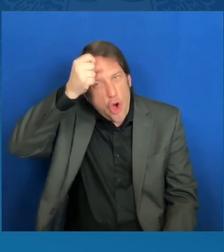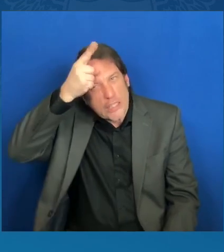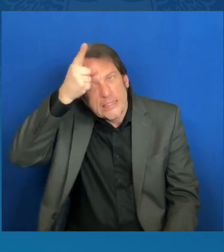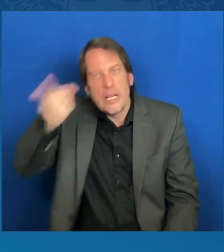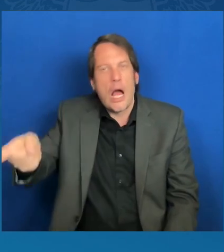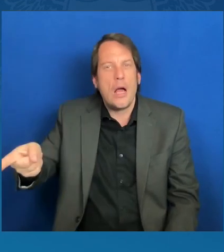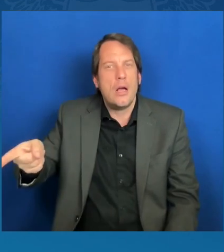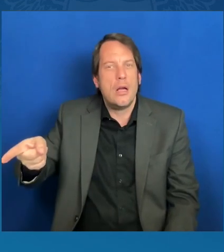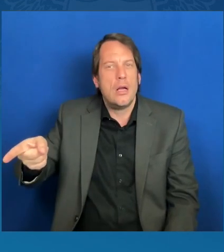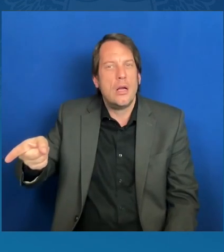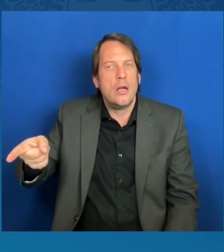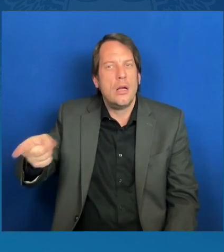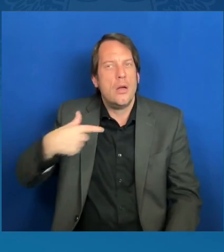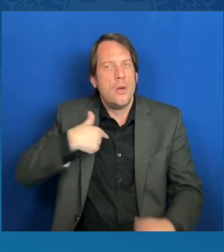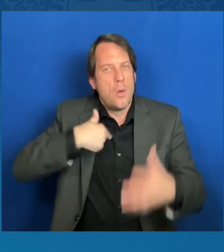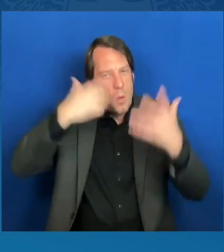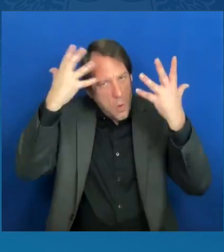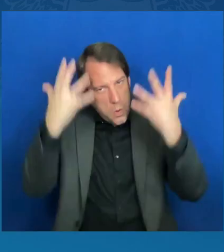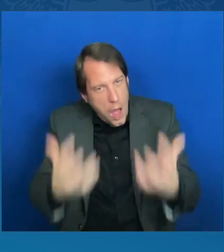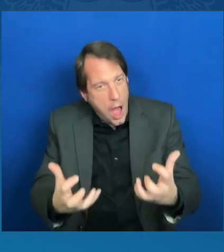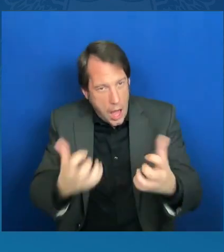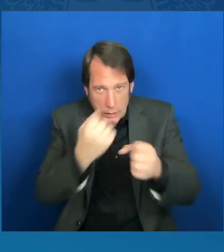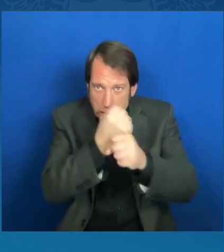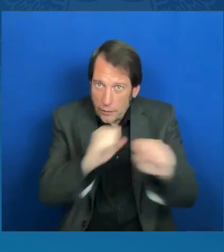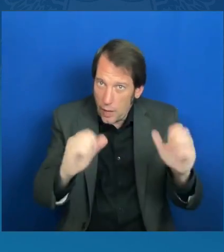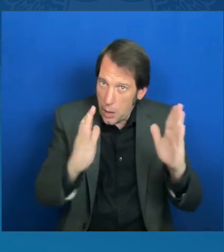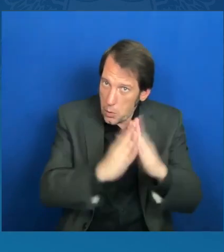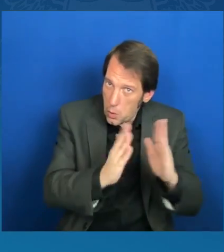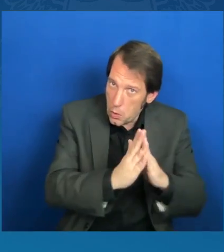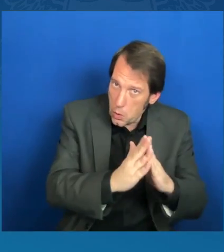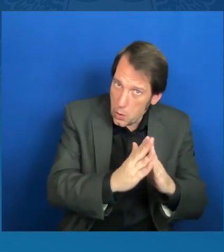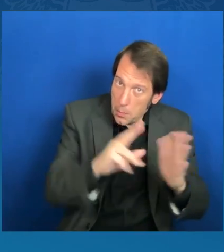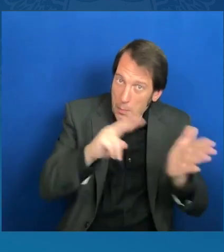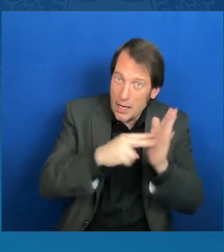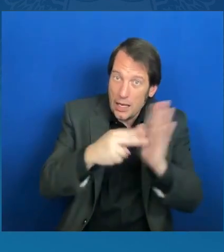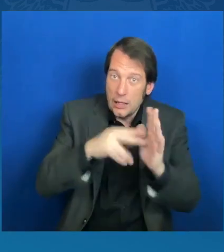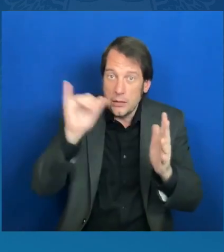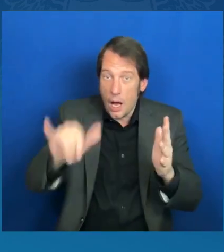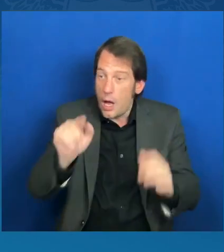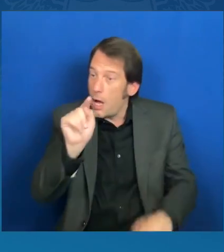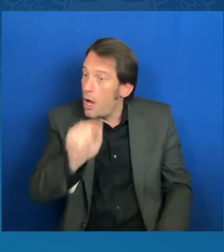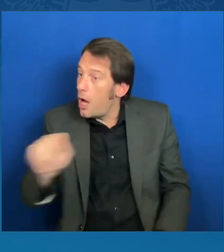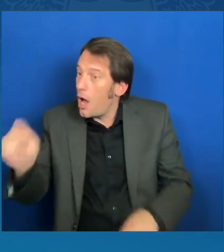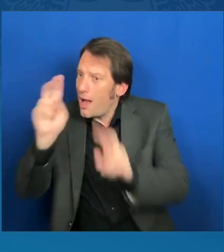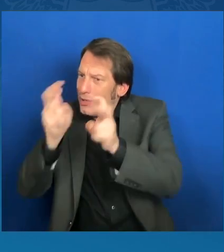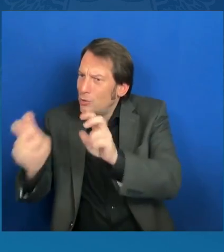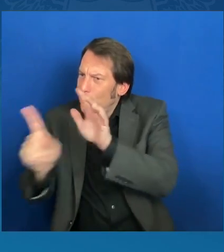all of these issues must be addressed. I -- I again want to thank Dr. Chico